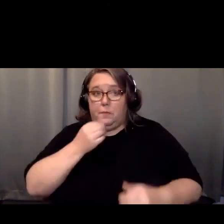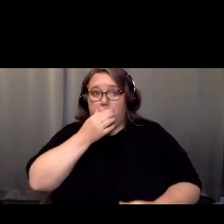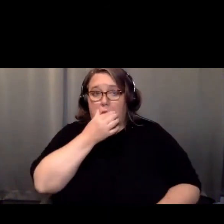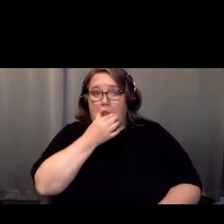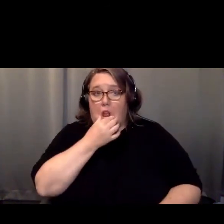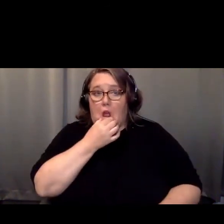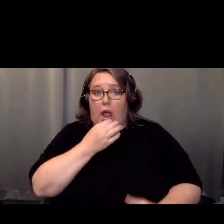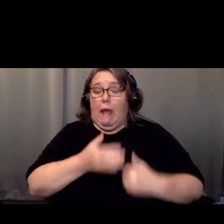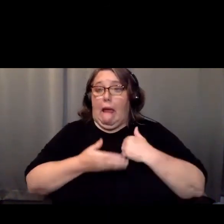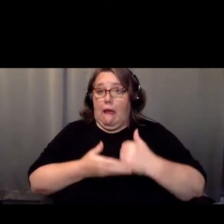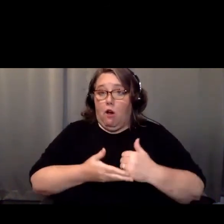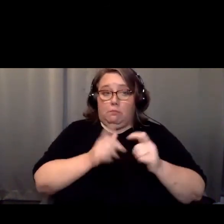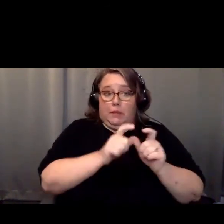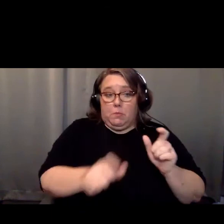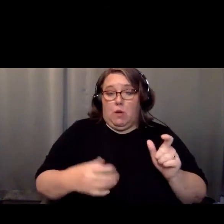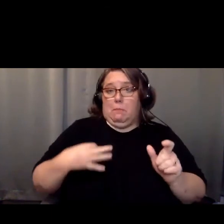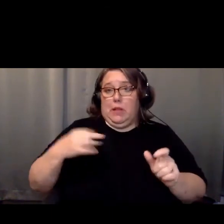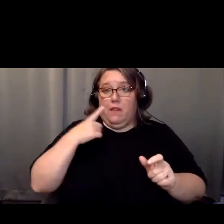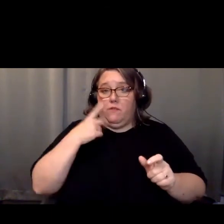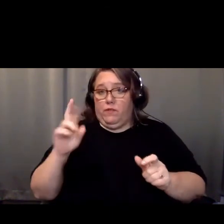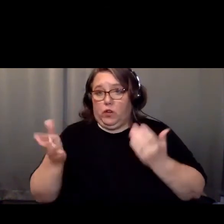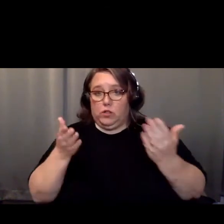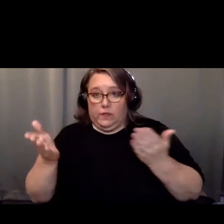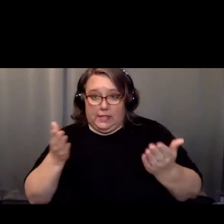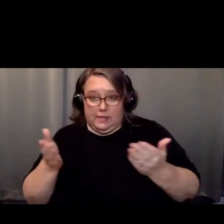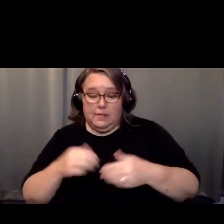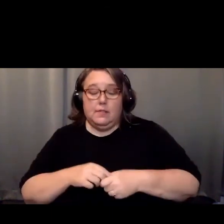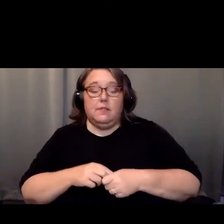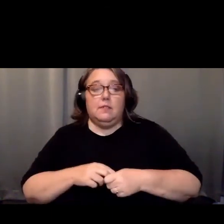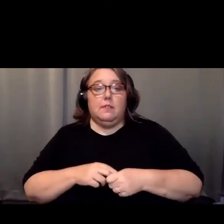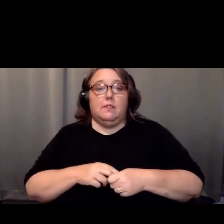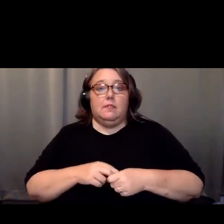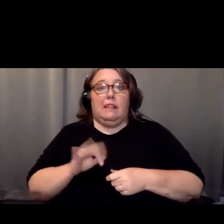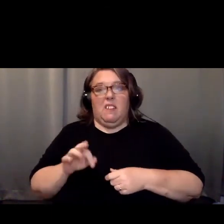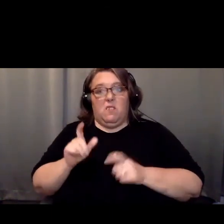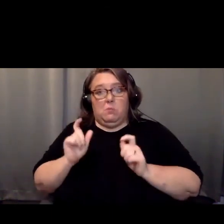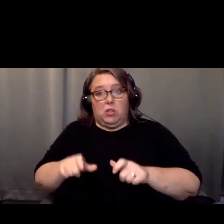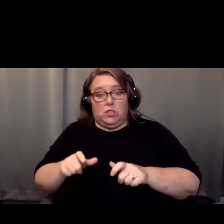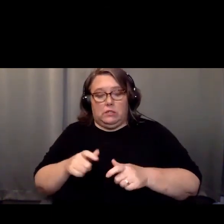for vocational rehabilitation services and individuals that are experiencing difficulty applying for services.